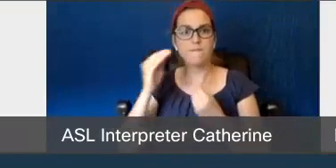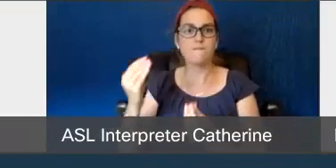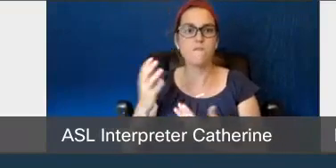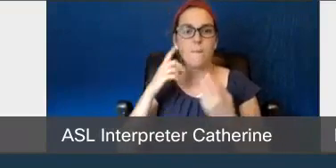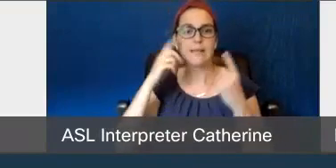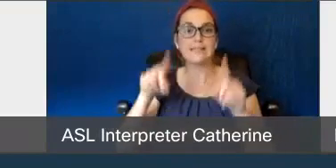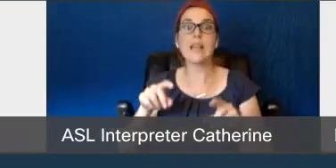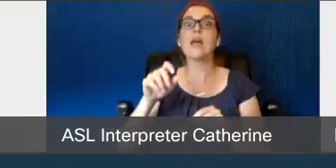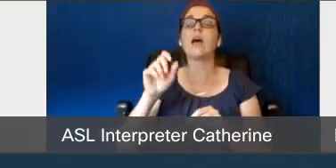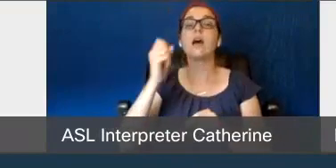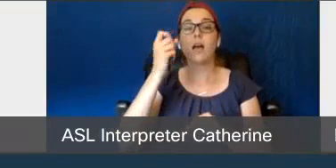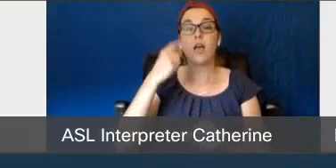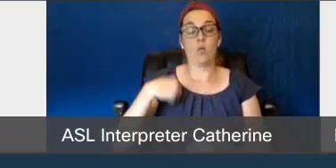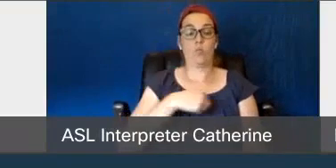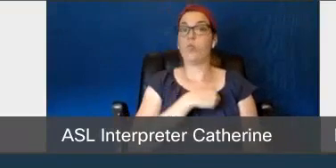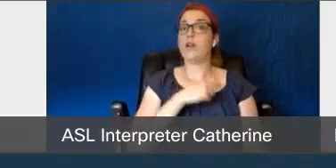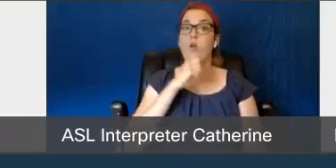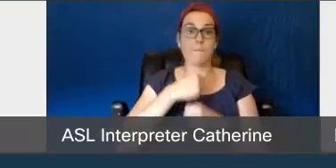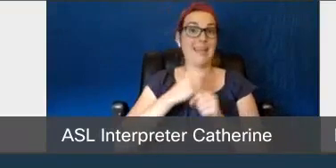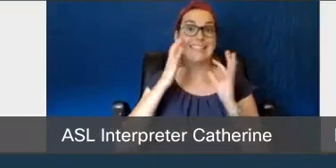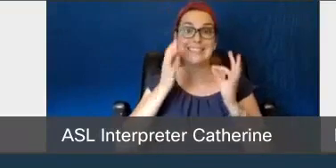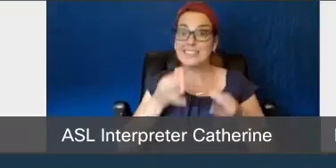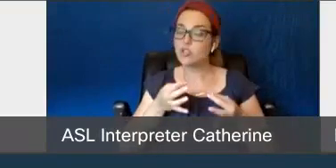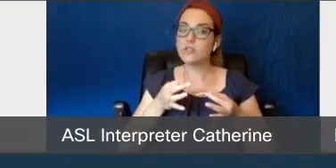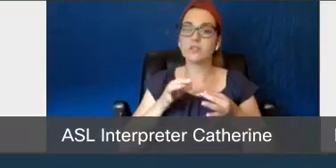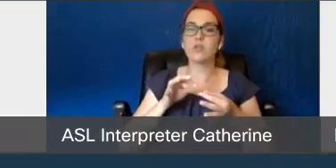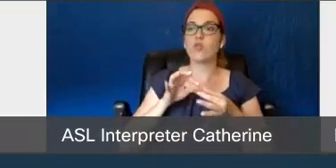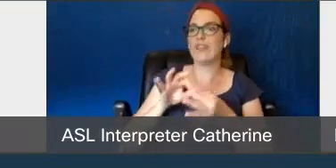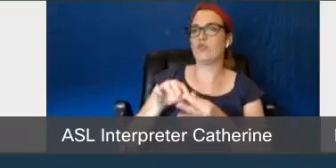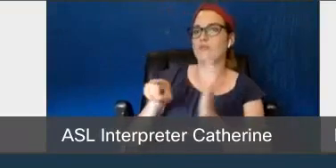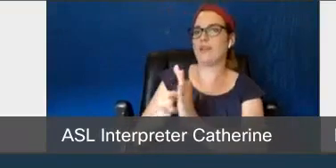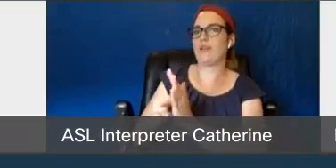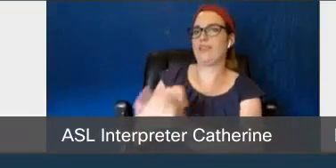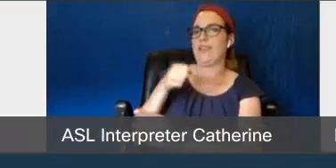We're not making any decisions that are going to negatively impact their clients and that you do